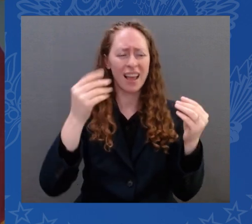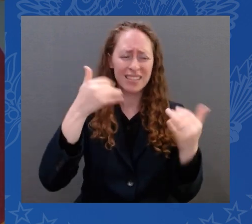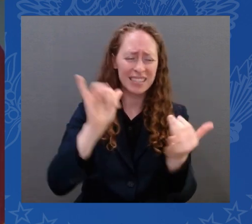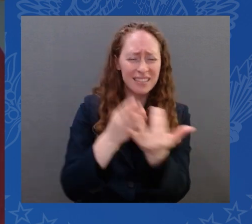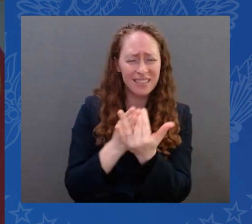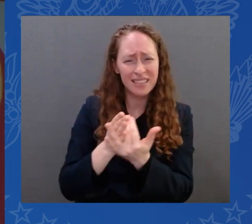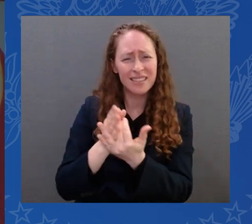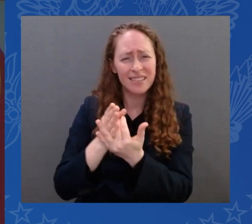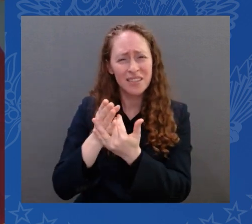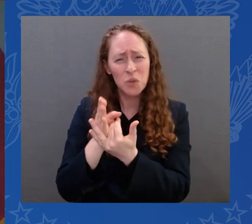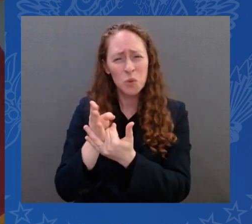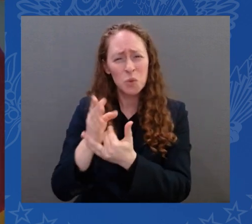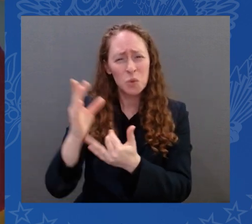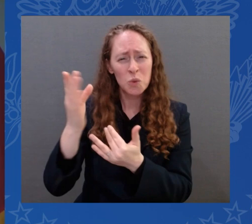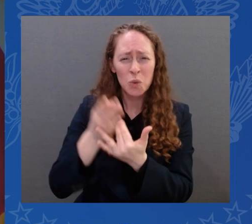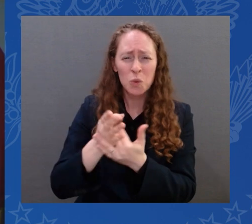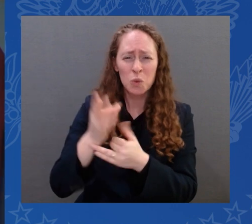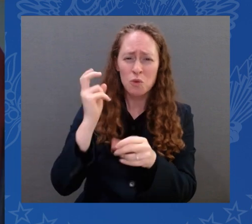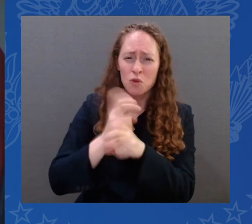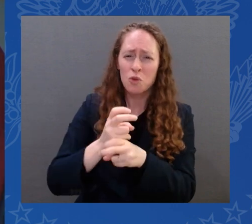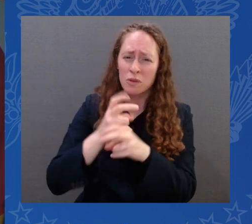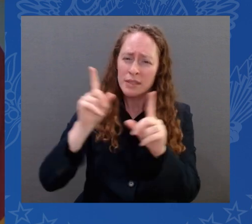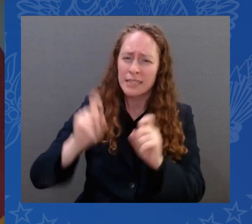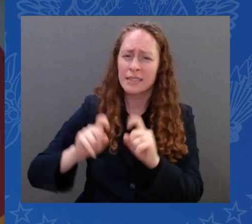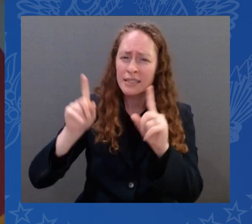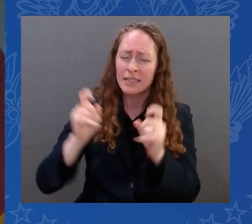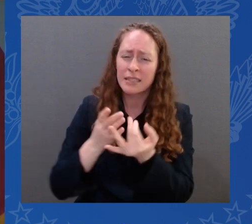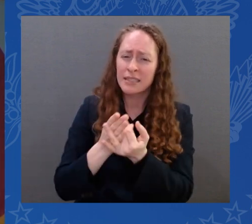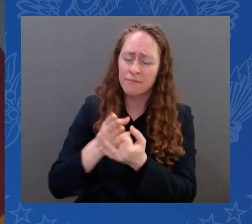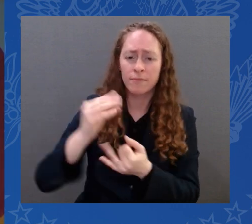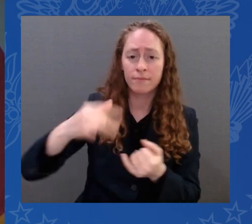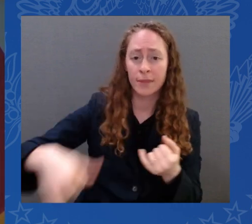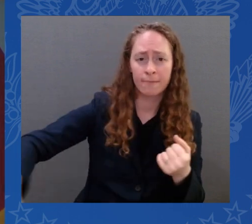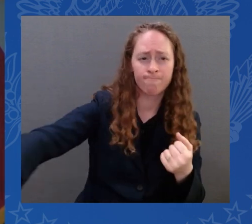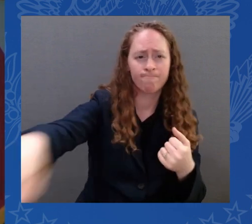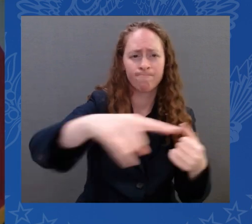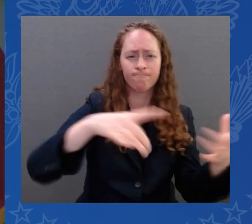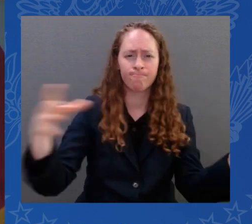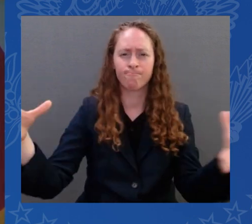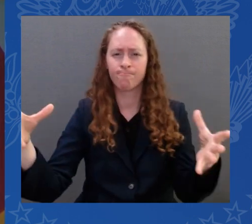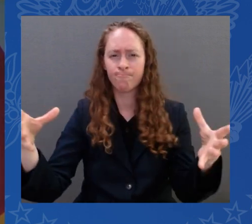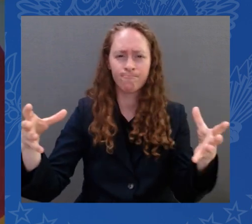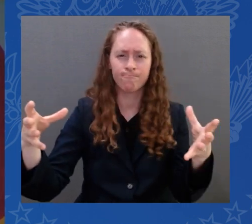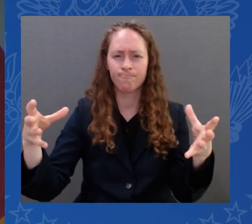While every class of midshipmen is tested, you faced added challenges to maintain